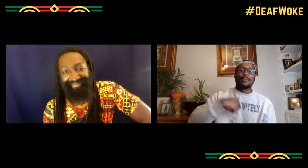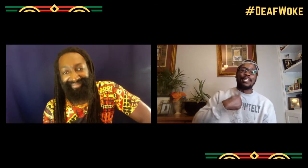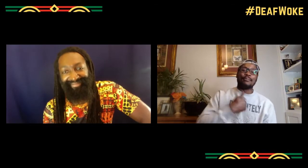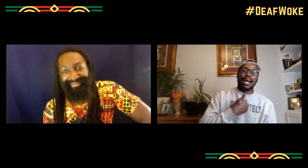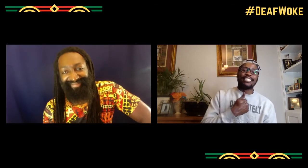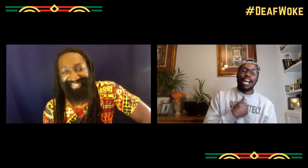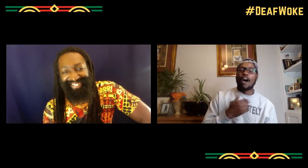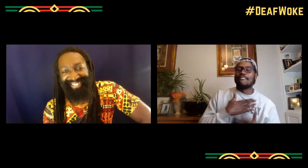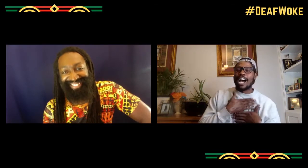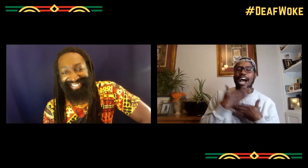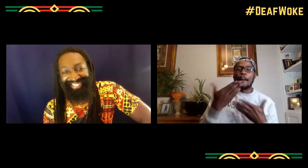I graduated.